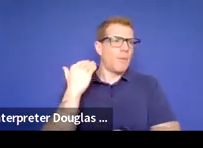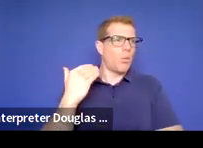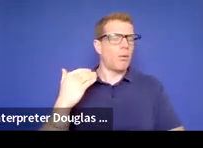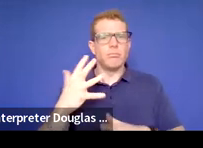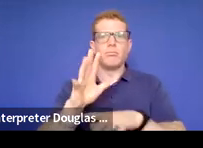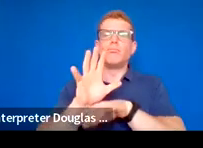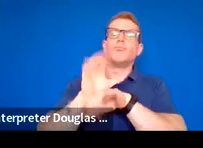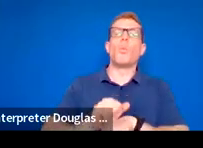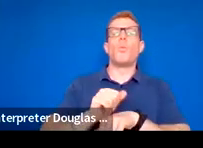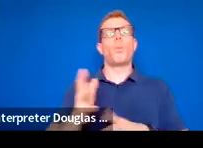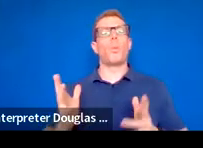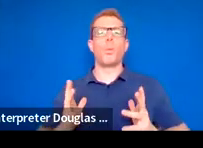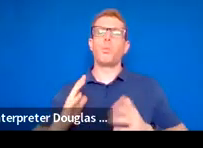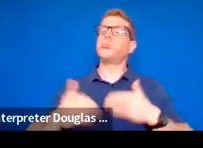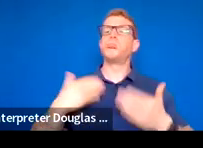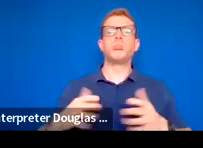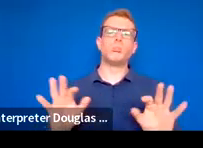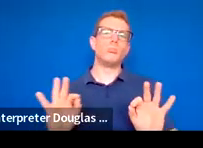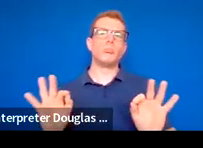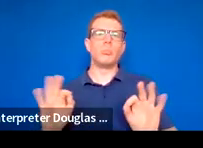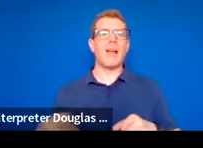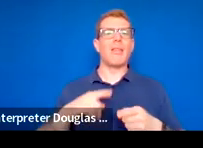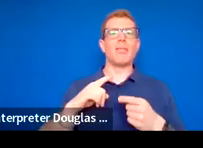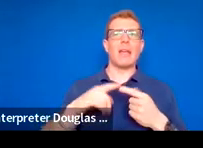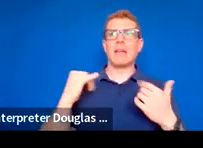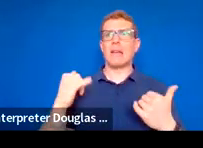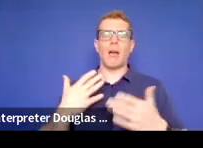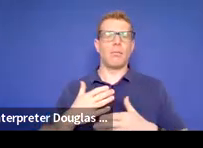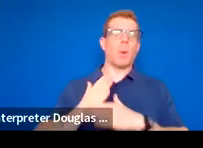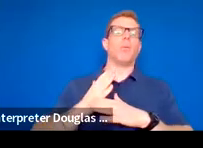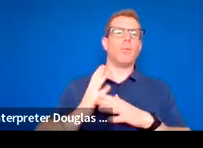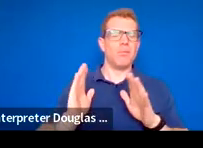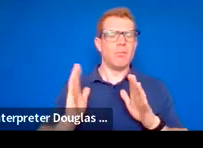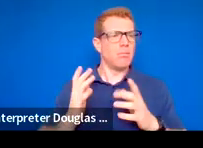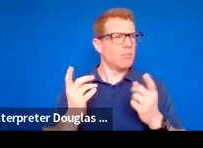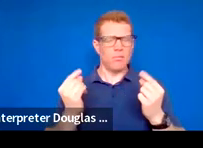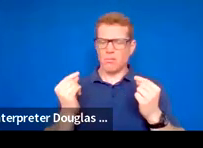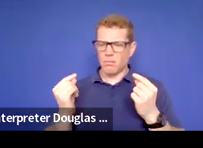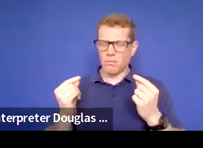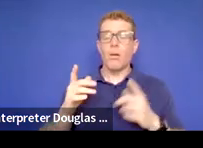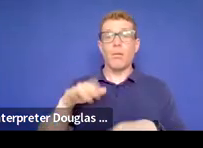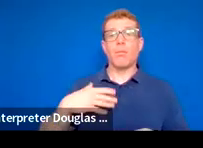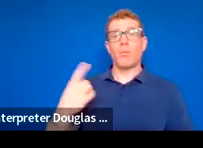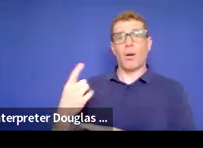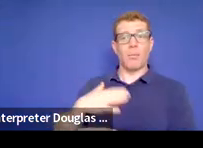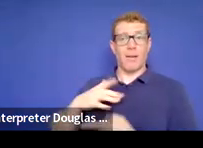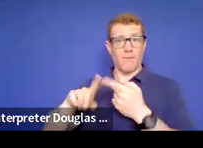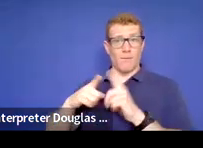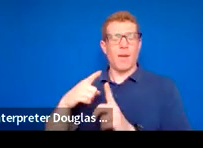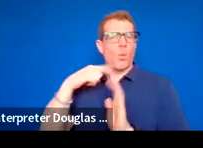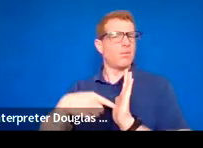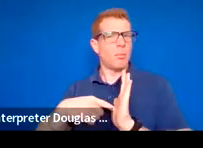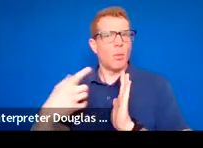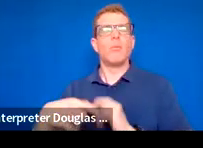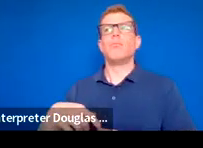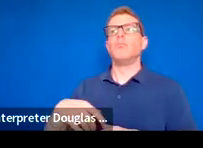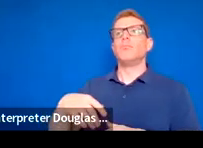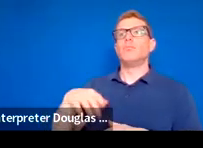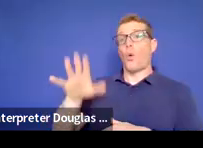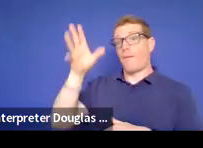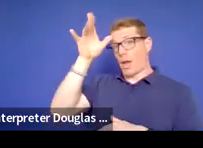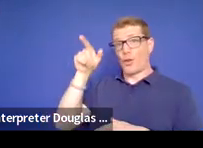I had a friend of mine. Her dad went to his toaster, and he put his slices of tomato in the toaster instead of the okay.